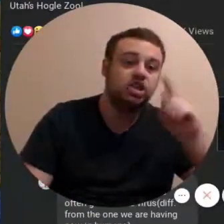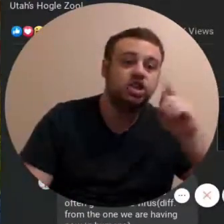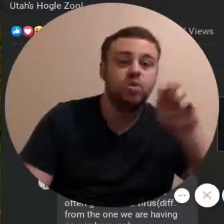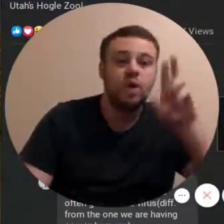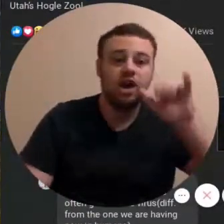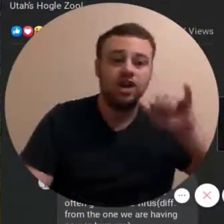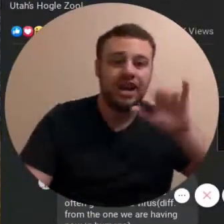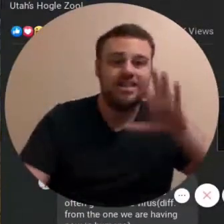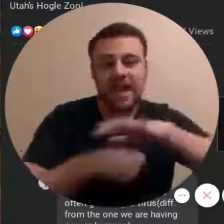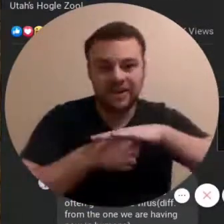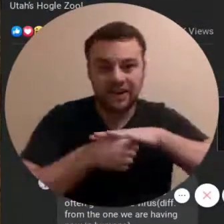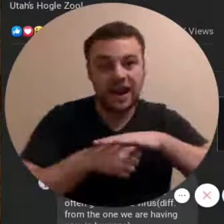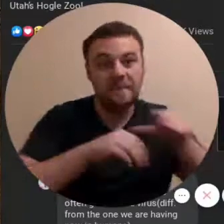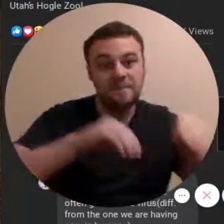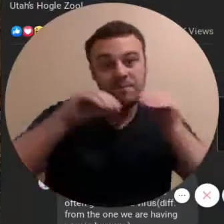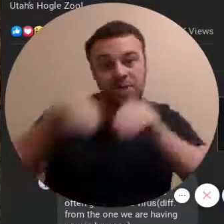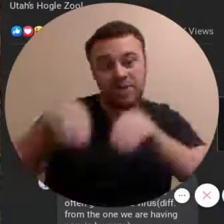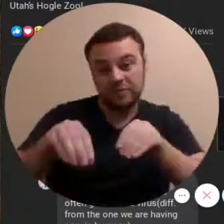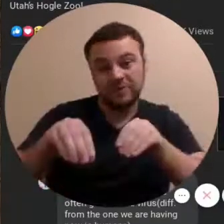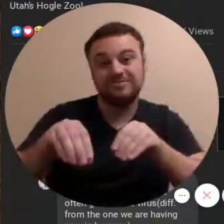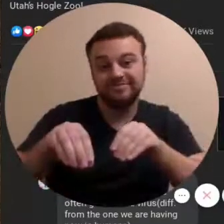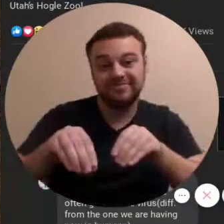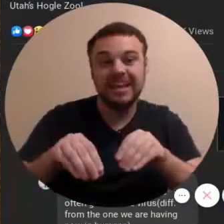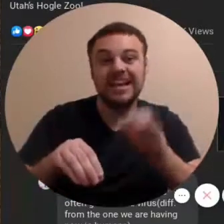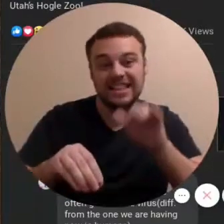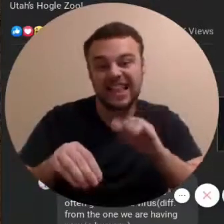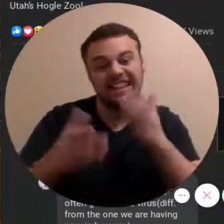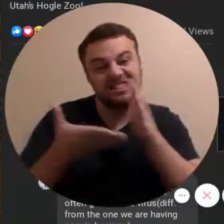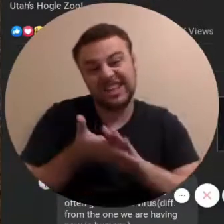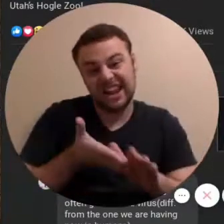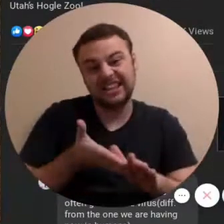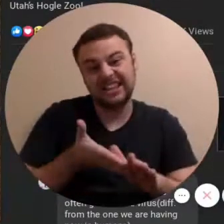thanks everybody for your donations. Gosh, we sure appreciate the support. You guys